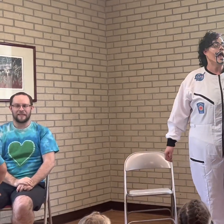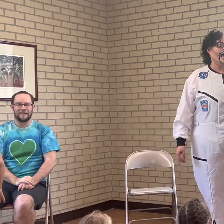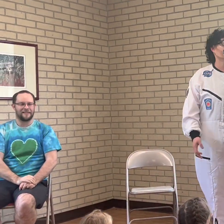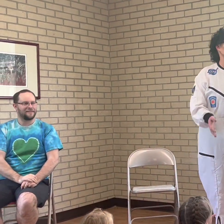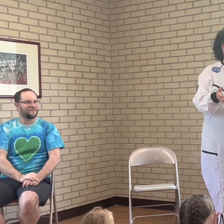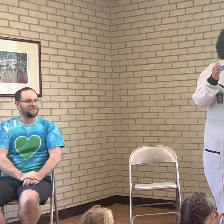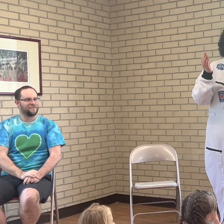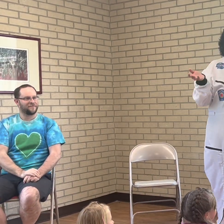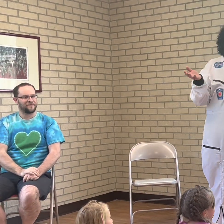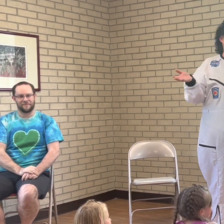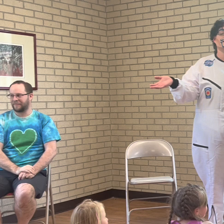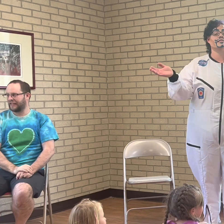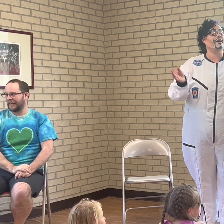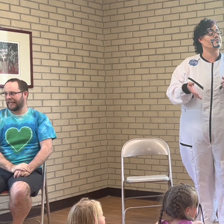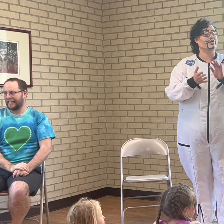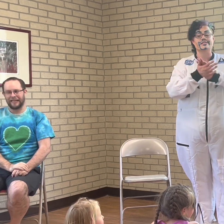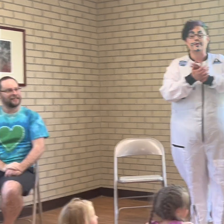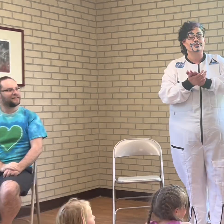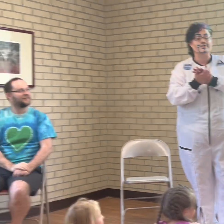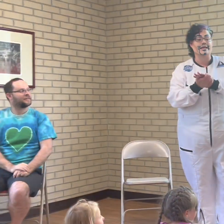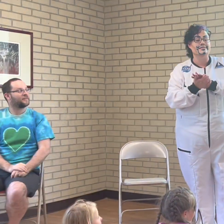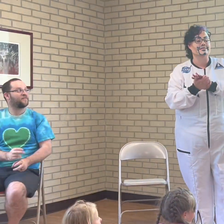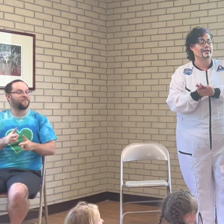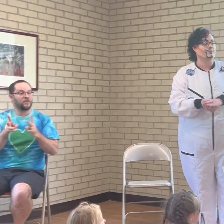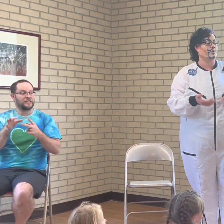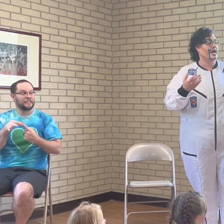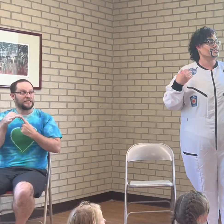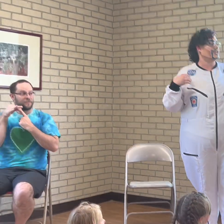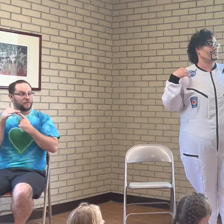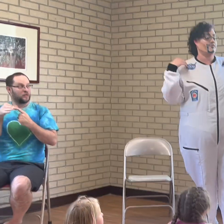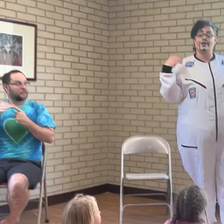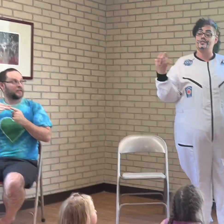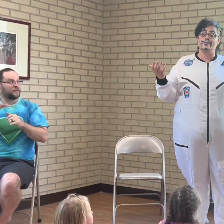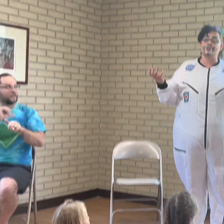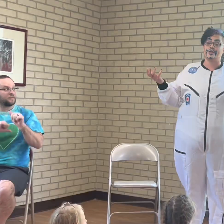Mr. Dixon: And so since this is a very special science time. We actually have a very special